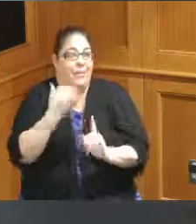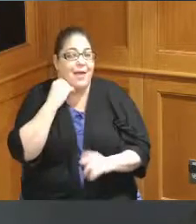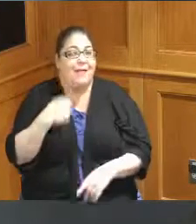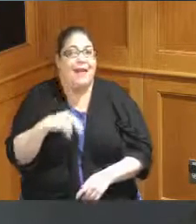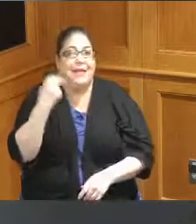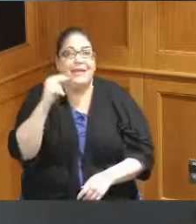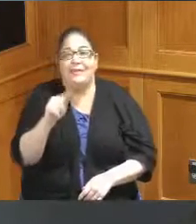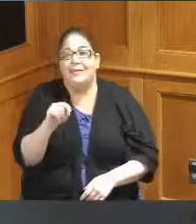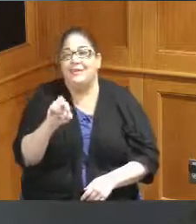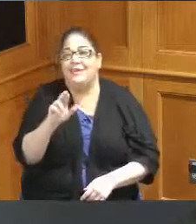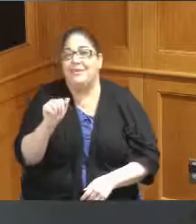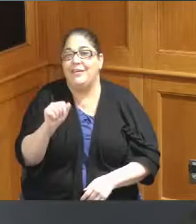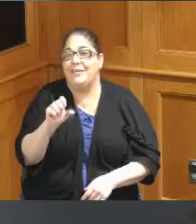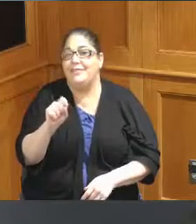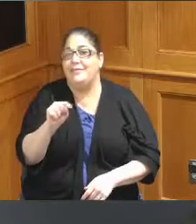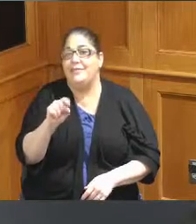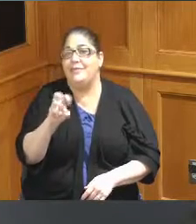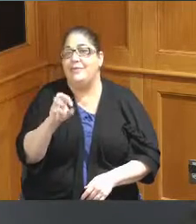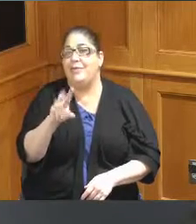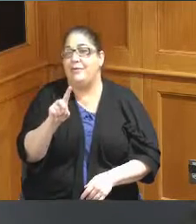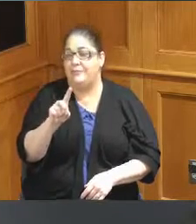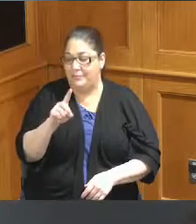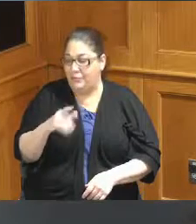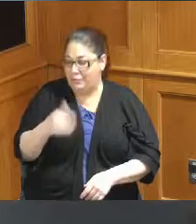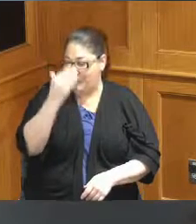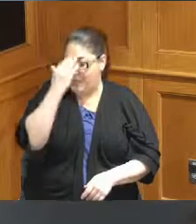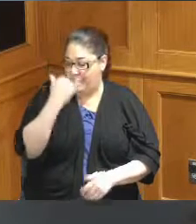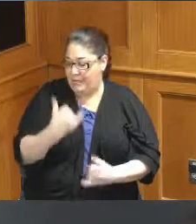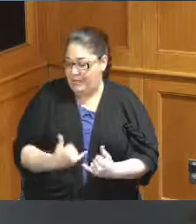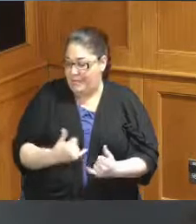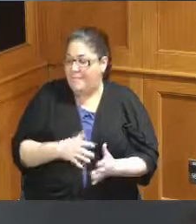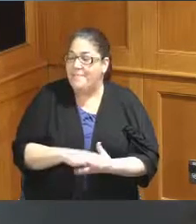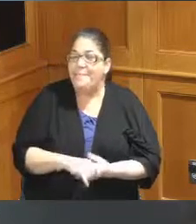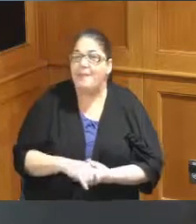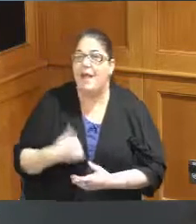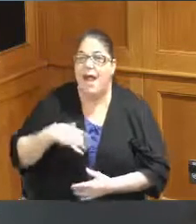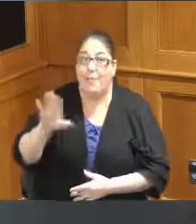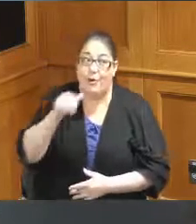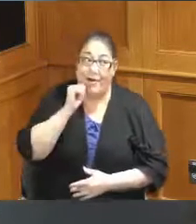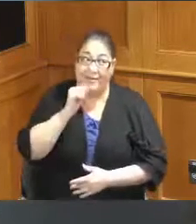Tiara Stewart she's gonna kill me for because y'all know me now I'm her auntie so if you see